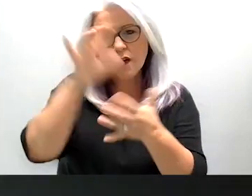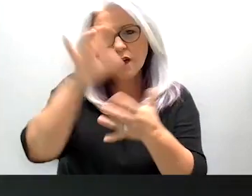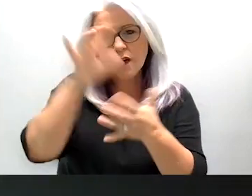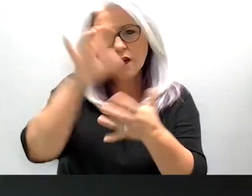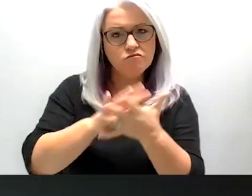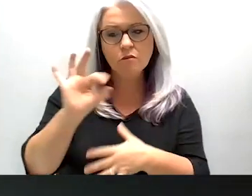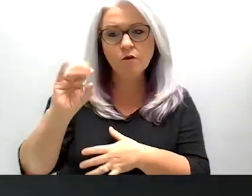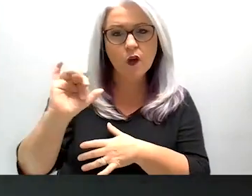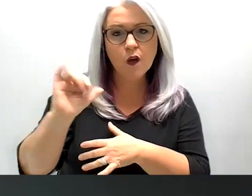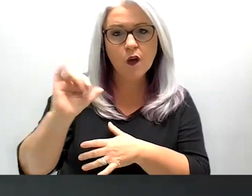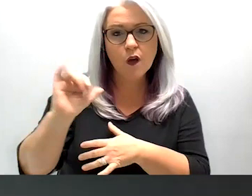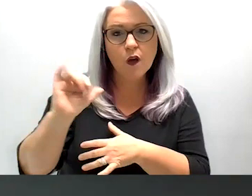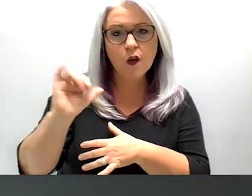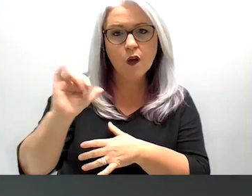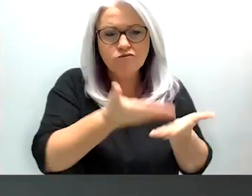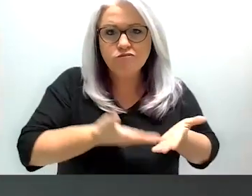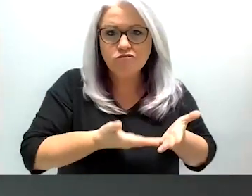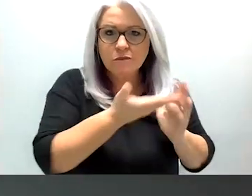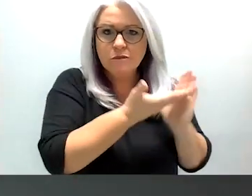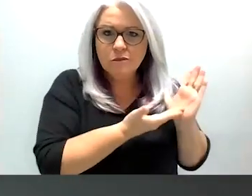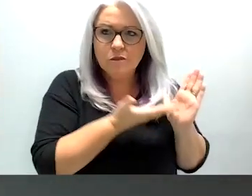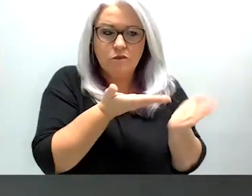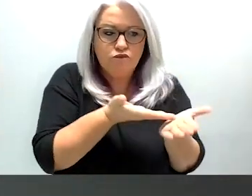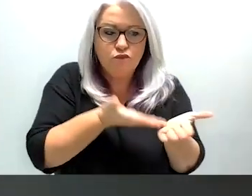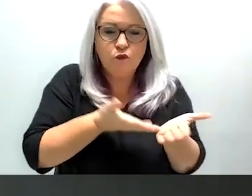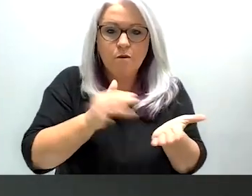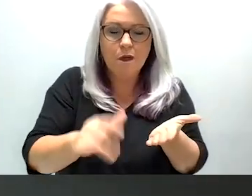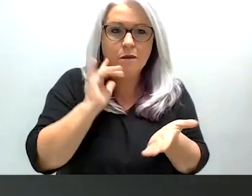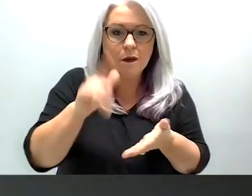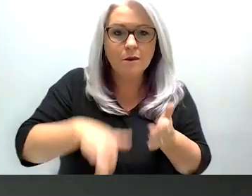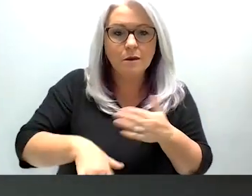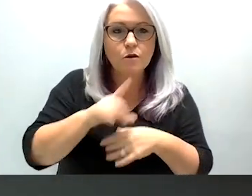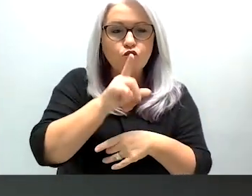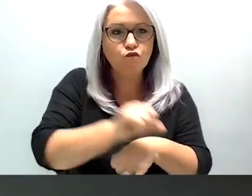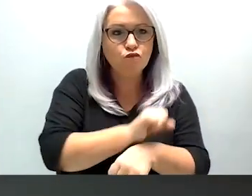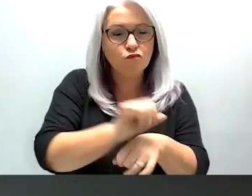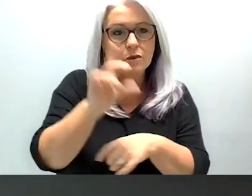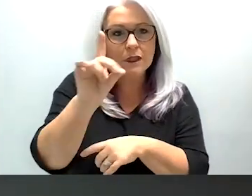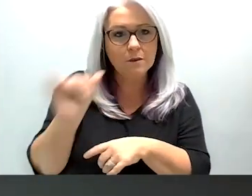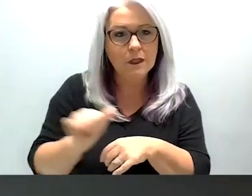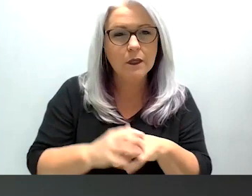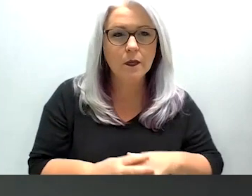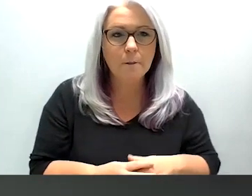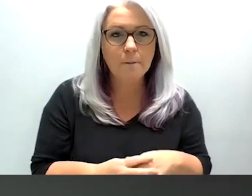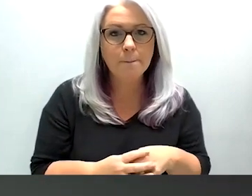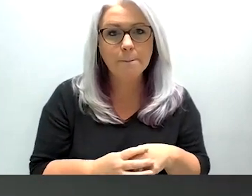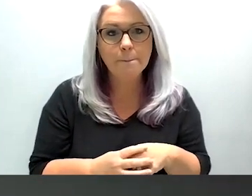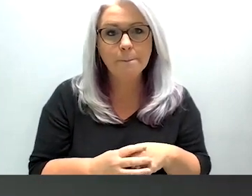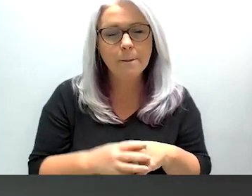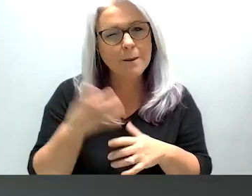documented to show it is a disability? And I think just the idea of documenting brain fog perhaps in general could be a tricky one. So I don't know